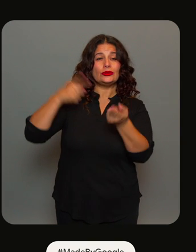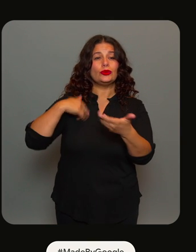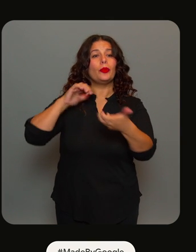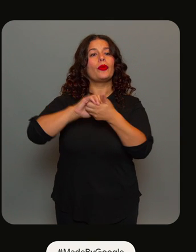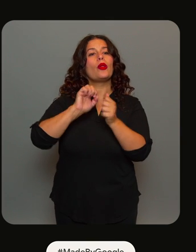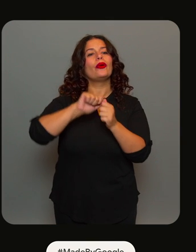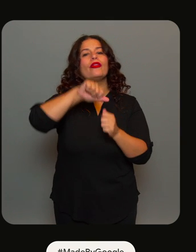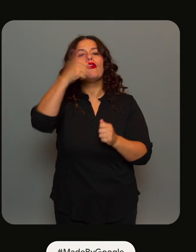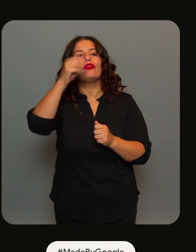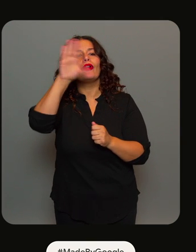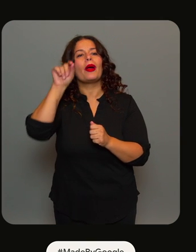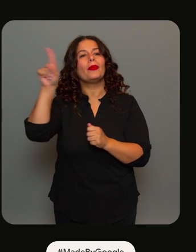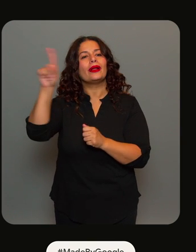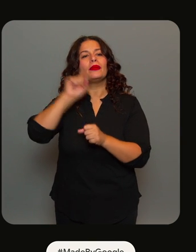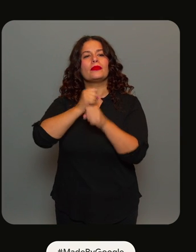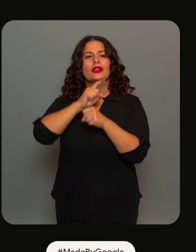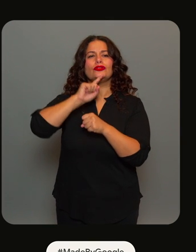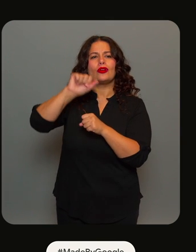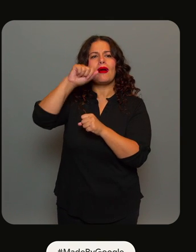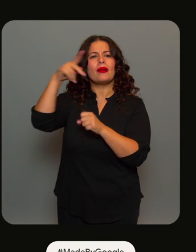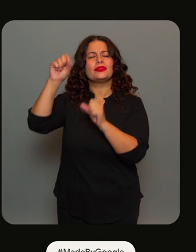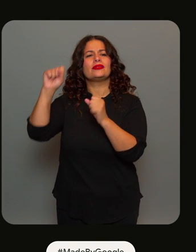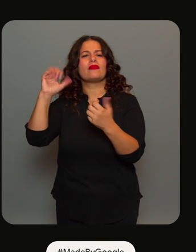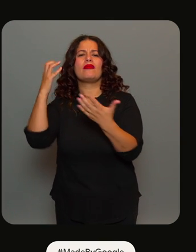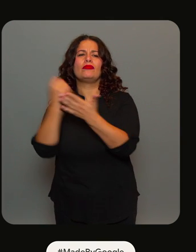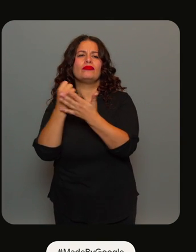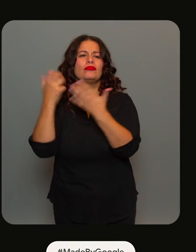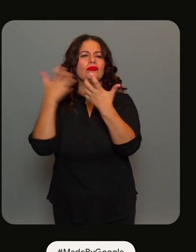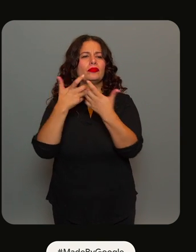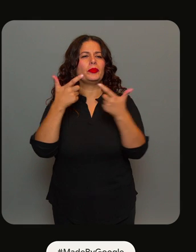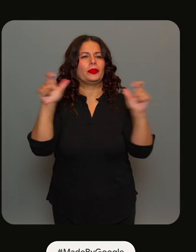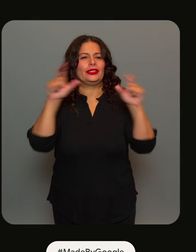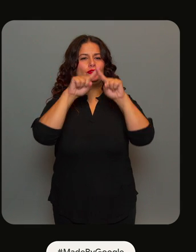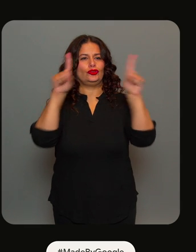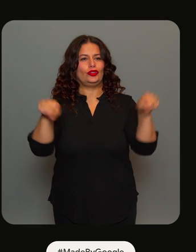sure apps take advantage of large screen features like split screen and stylus support.